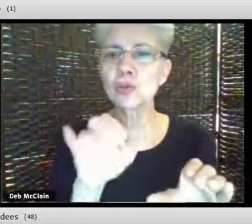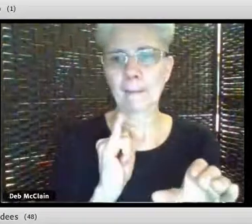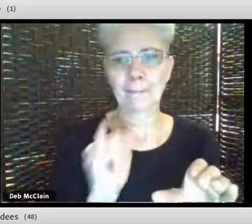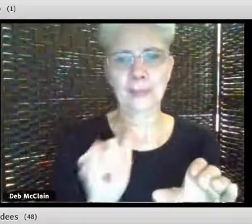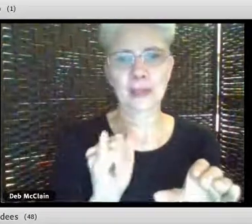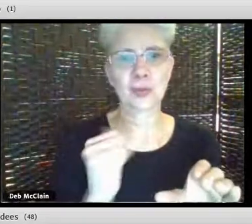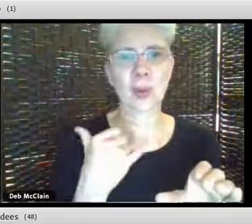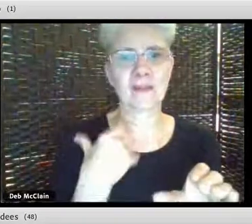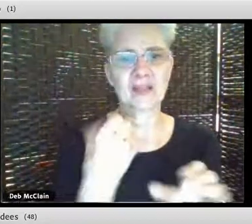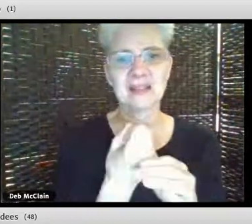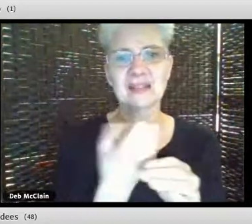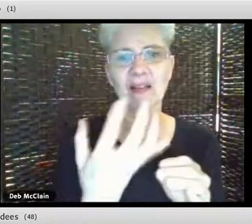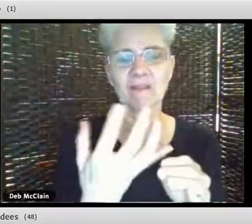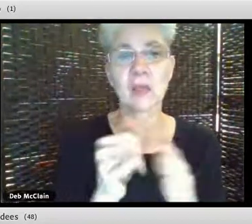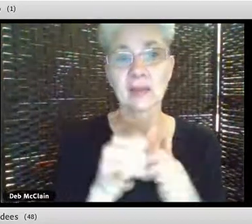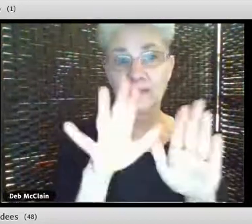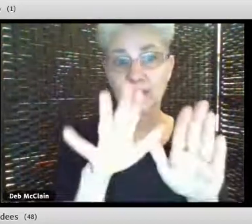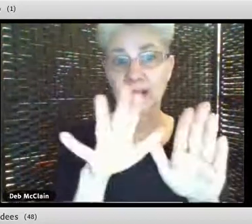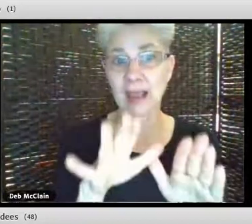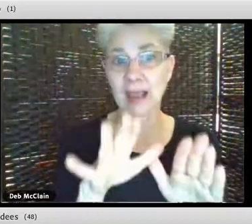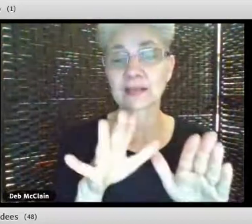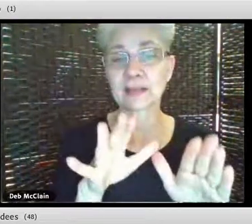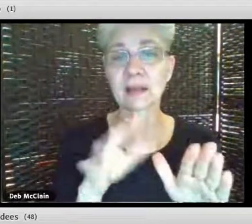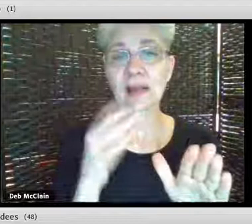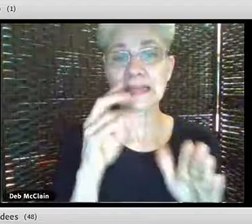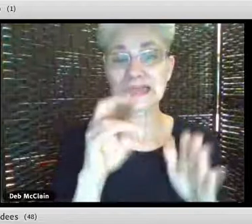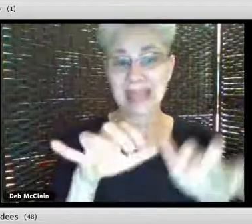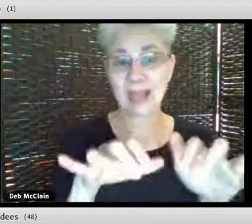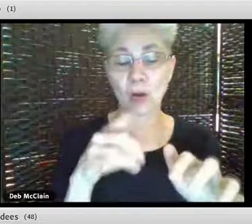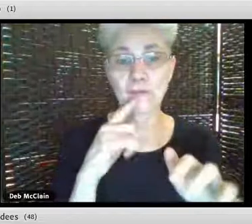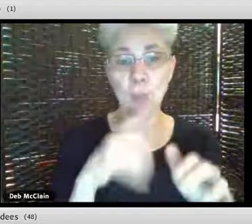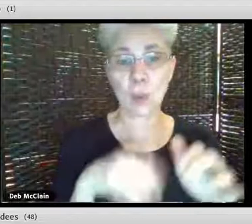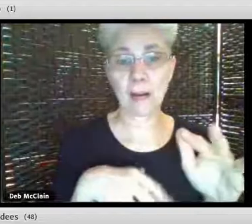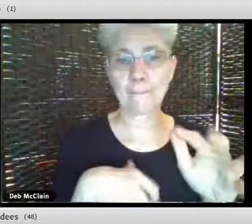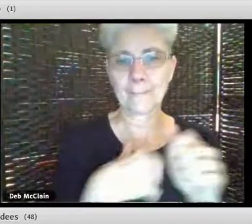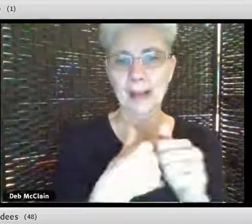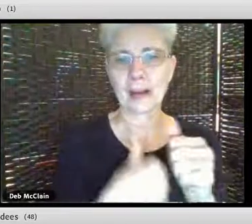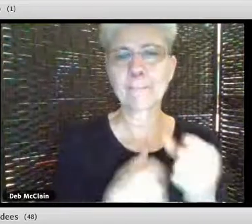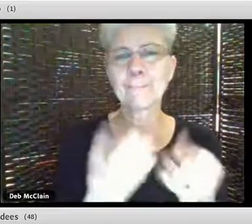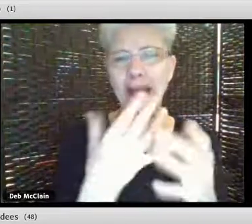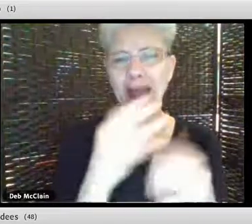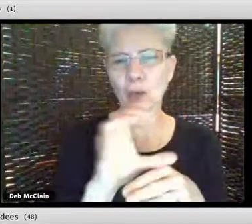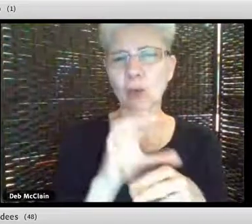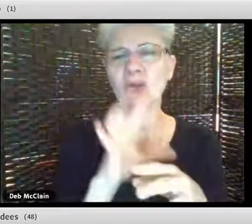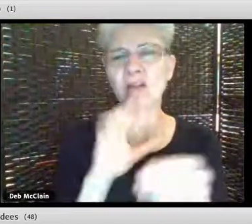Oh, Jewel, me too. I have multiple, which is fantastic if you want to back up multiple computers,